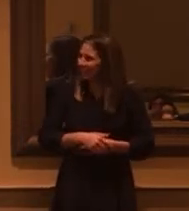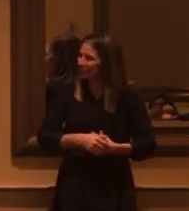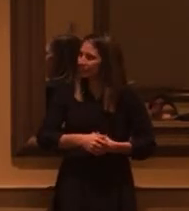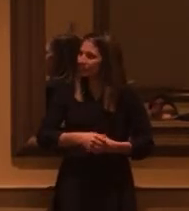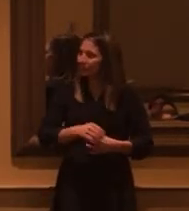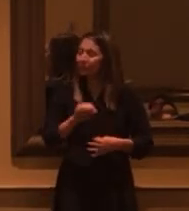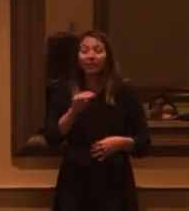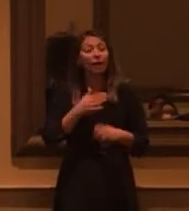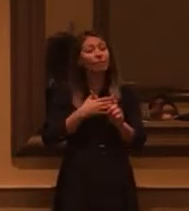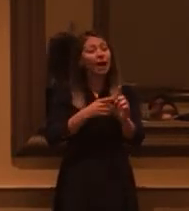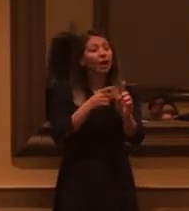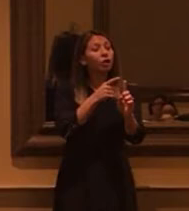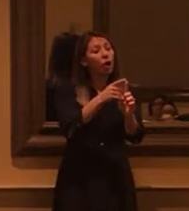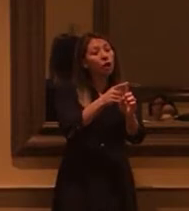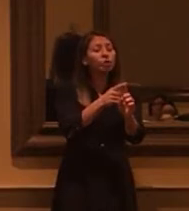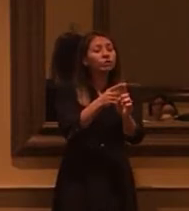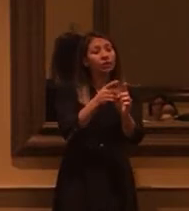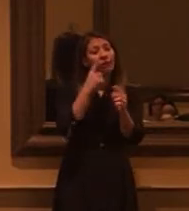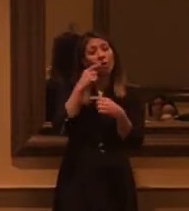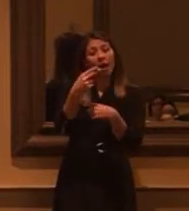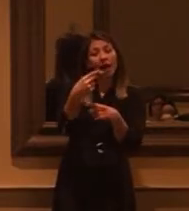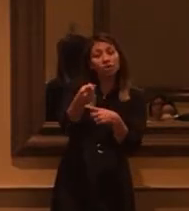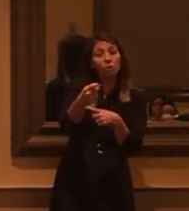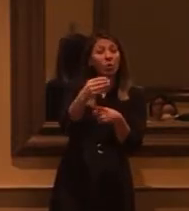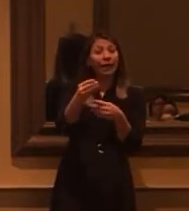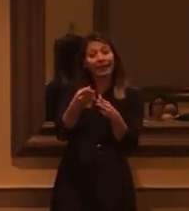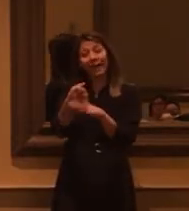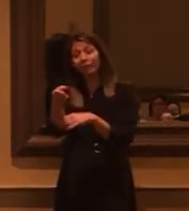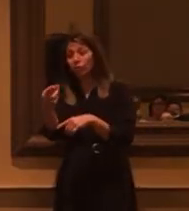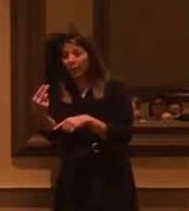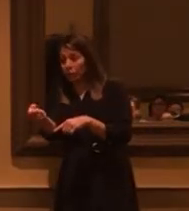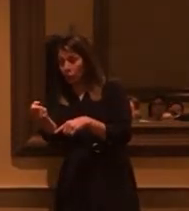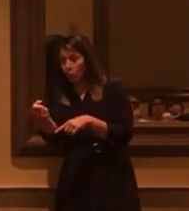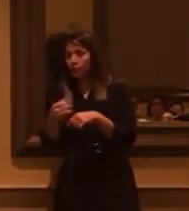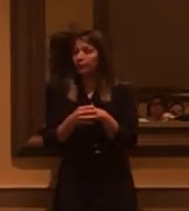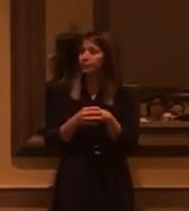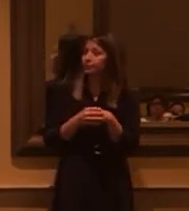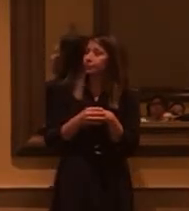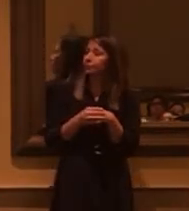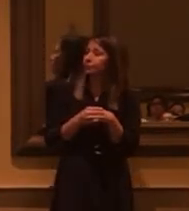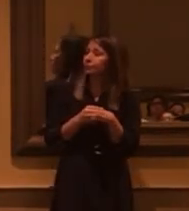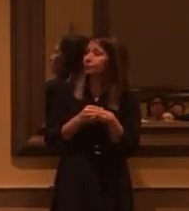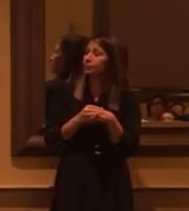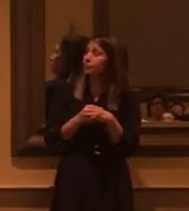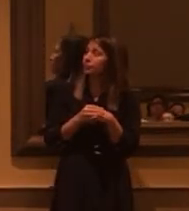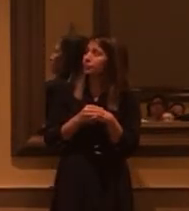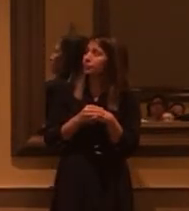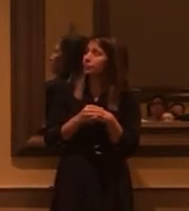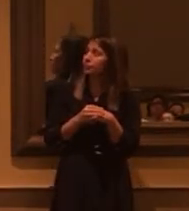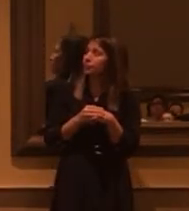My goals and objectives in high school and beyond high school.